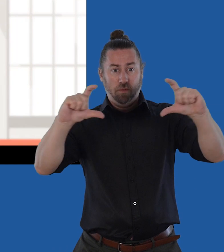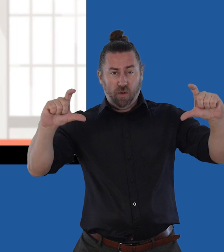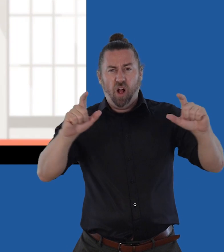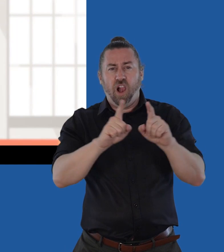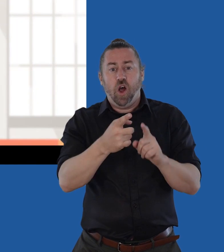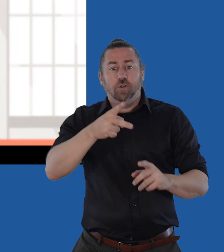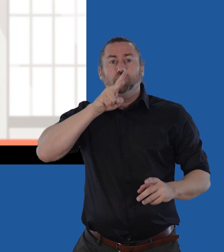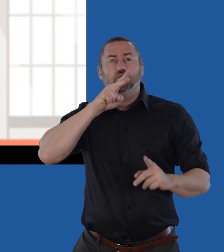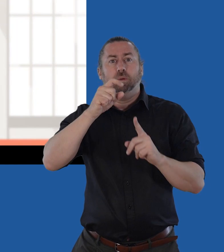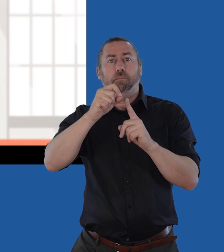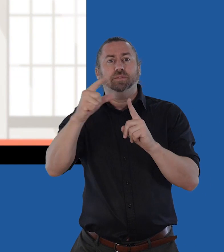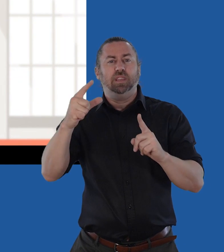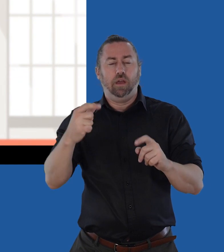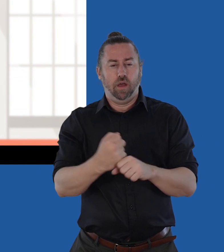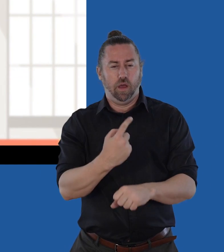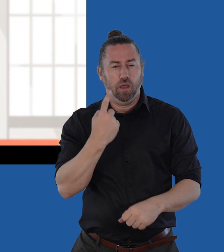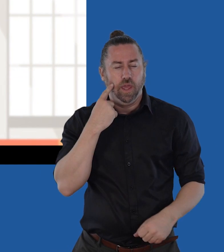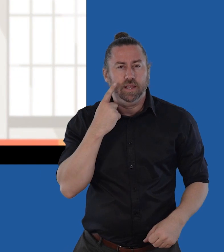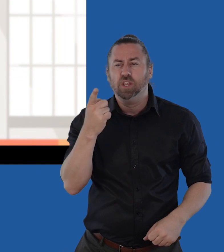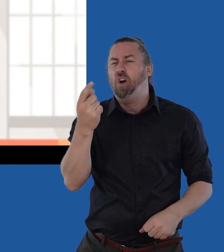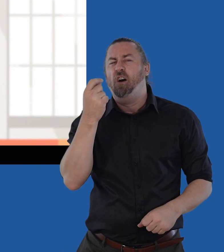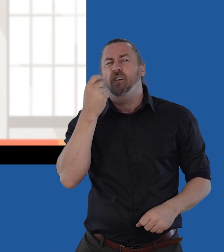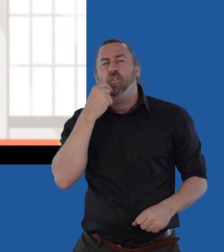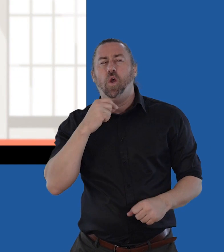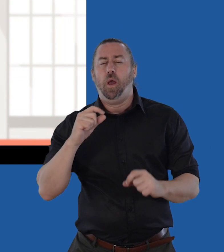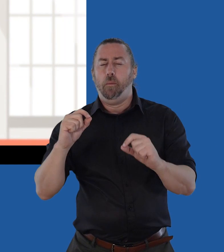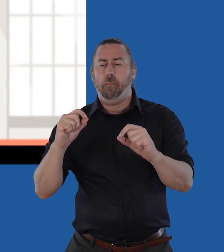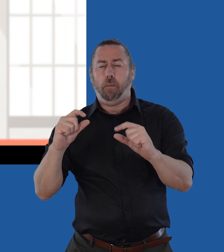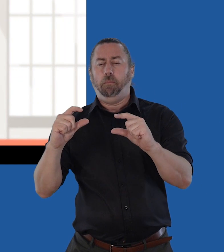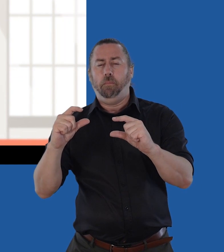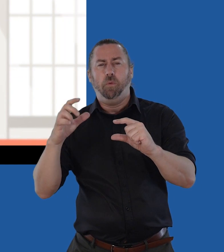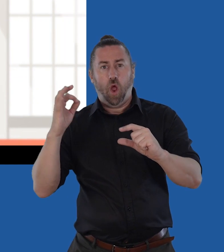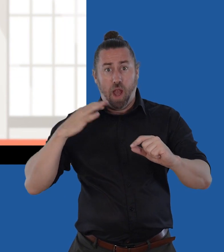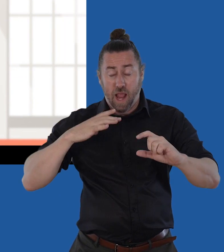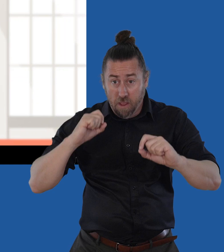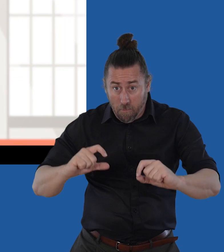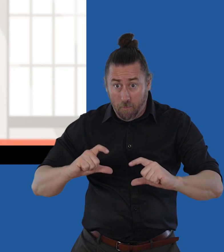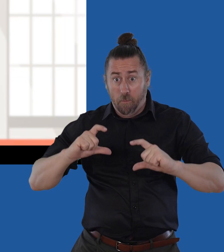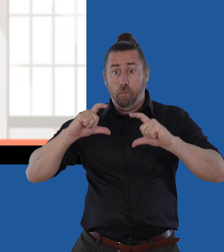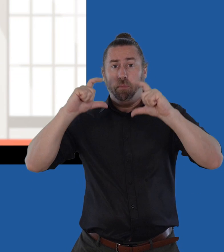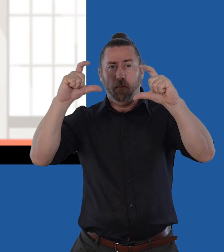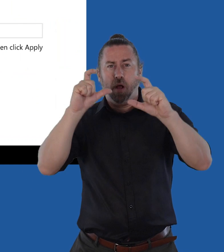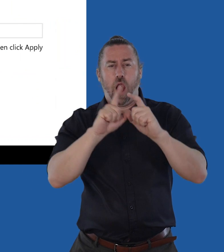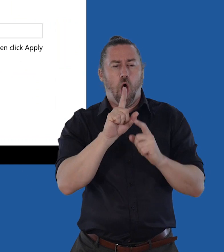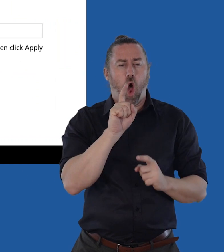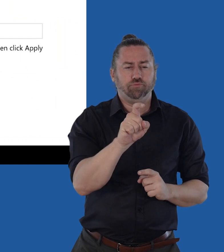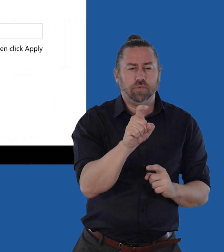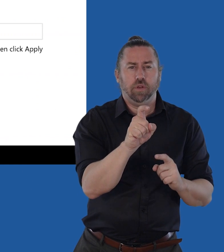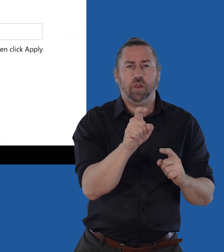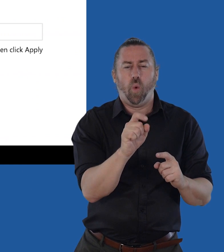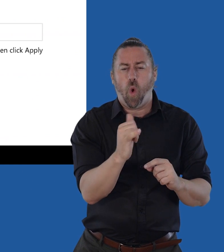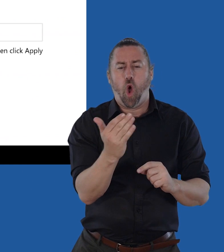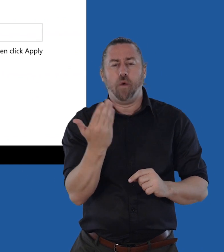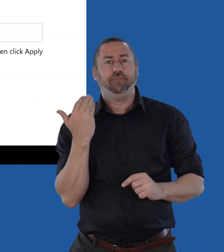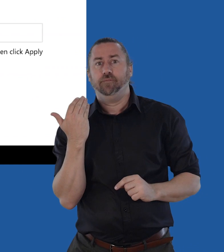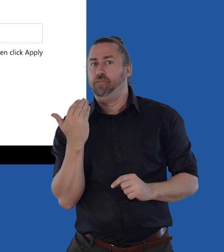they just wanted to make their text a little bit bigger. So, rather than making text bigger, being on and off switch, it actually has fine-grained control,